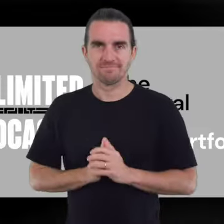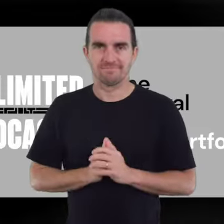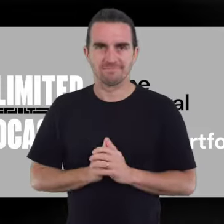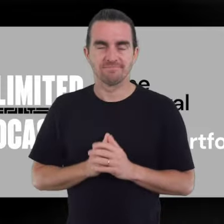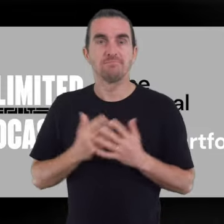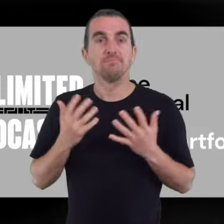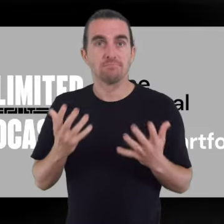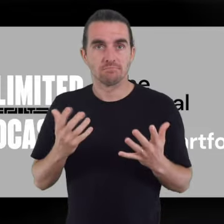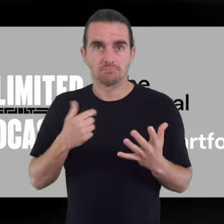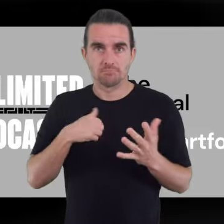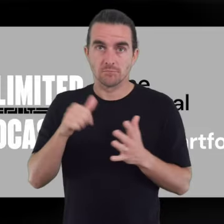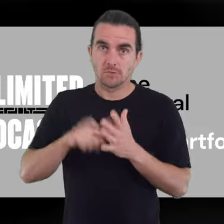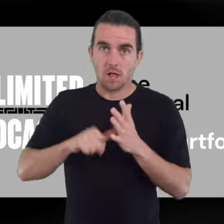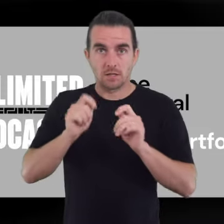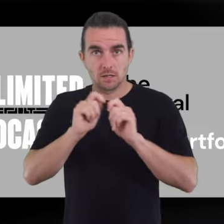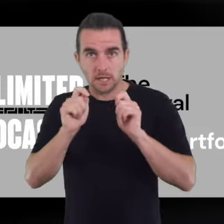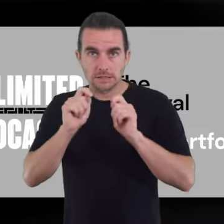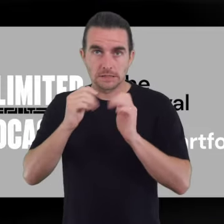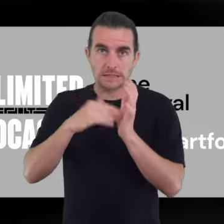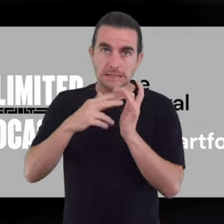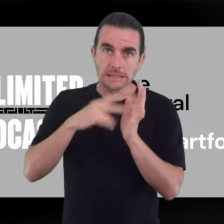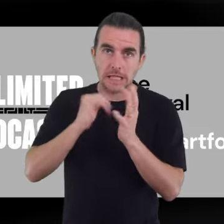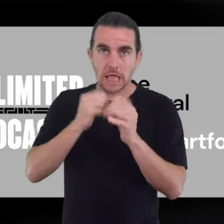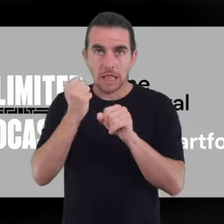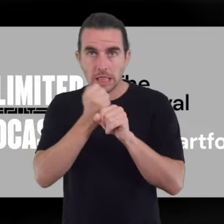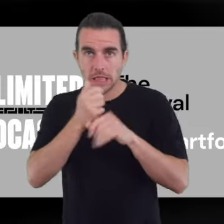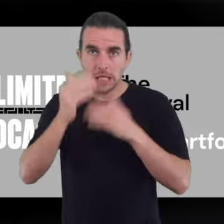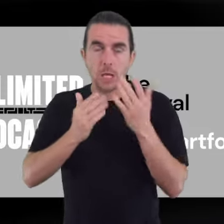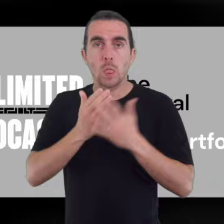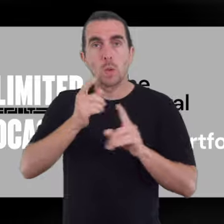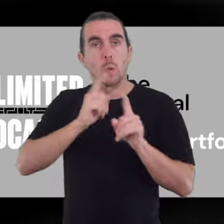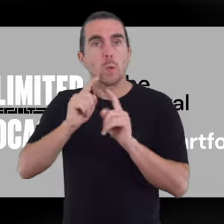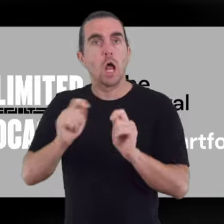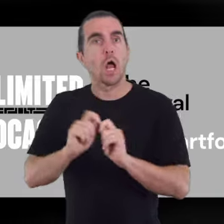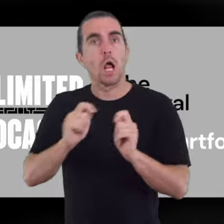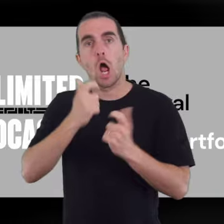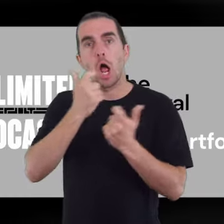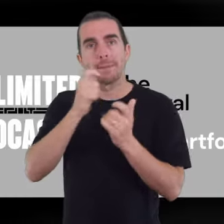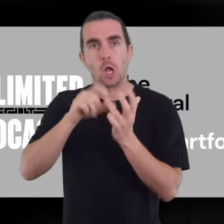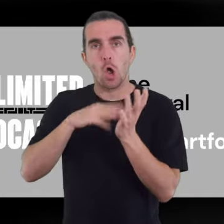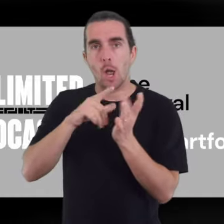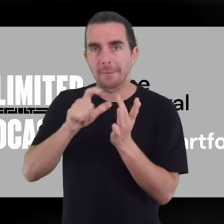I started making zines through making kind of comics, comic zines around my experiences in mental health services.